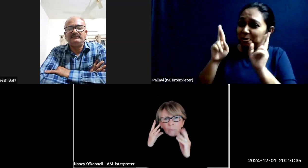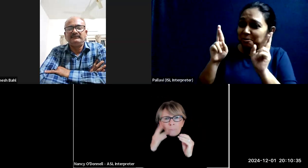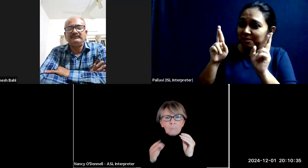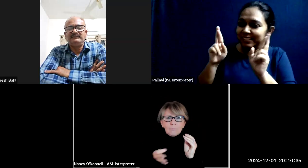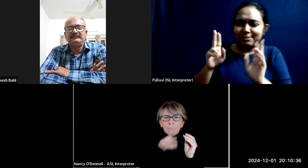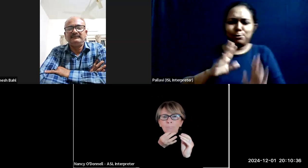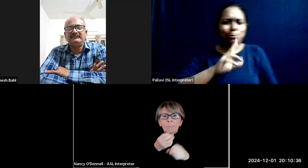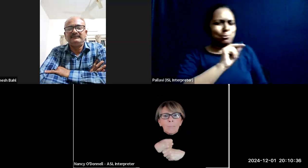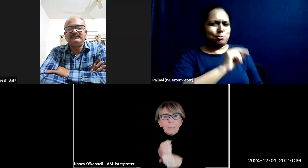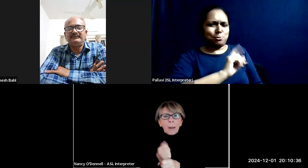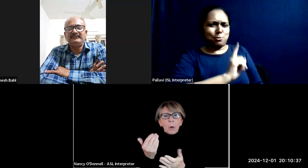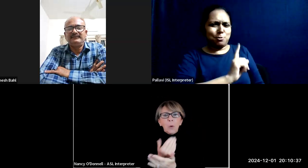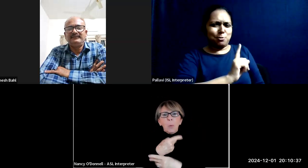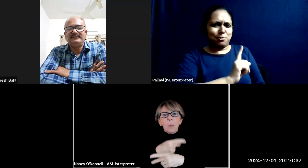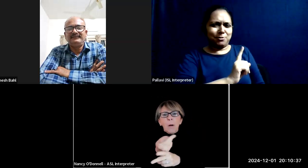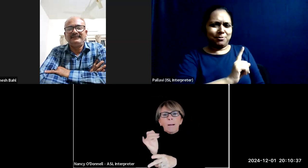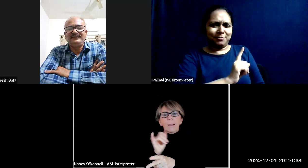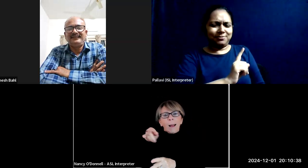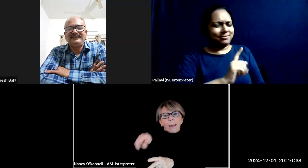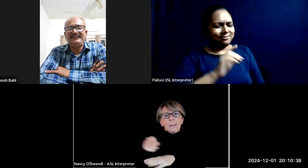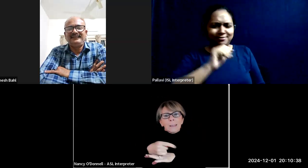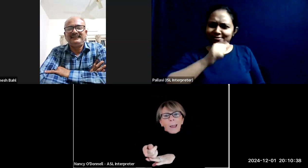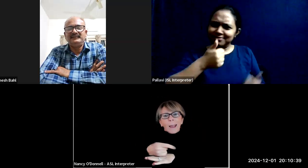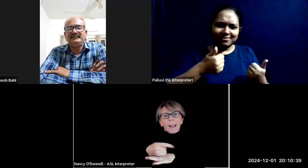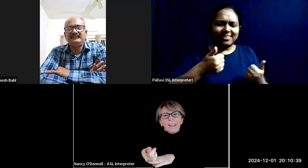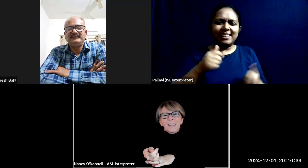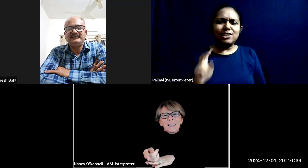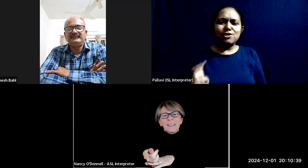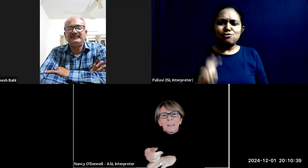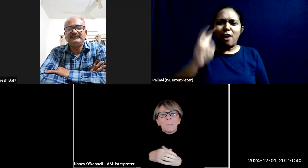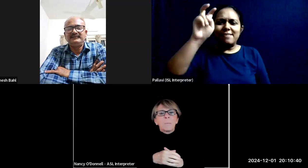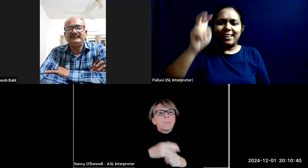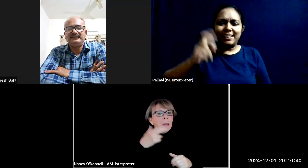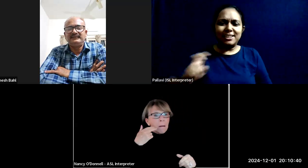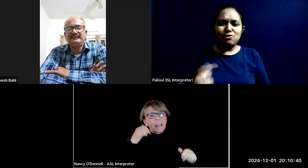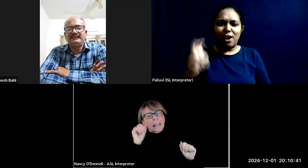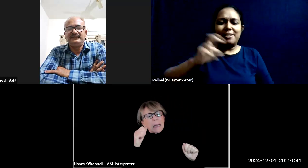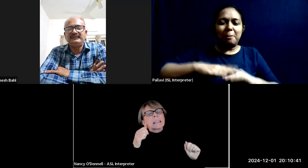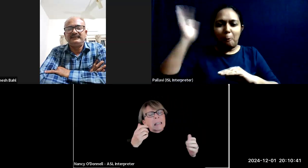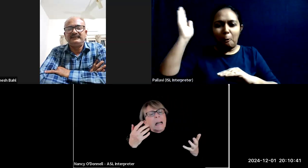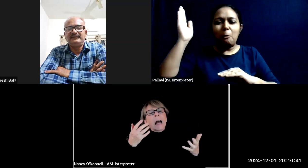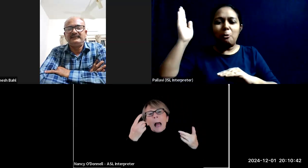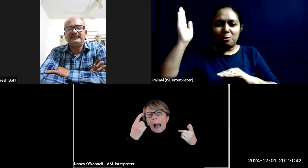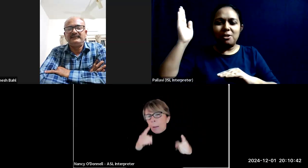[Hunny speaking] No, no, no. Like… Yeah, actually I was traveling a lot And…